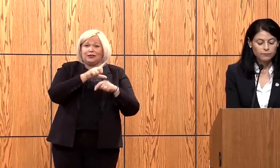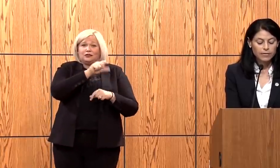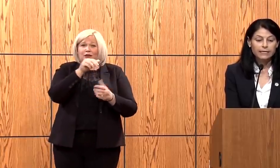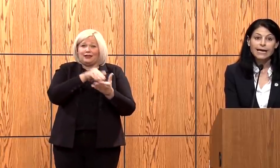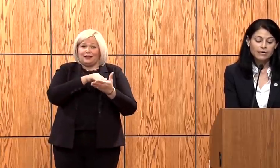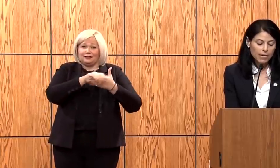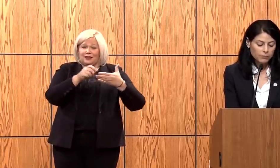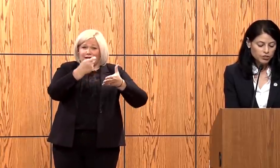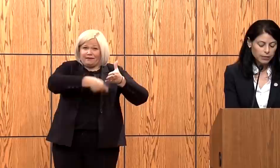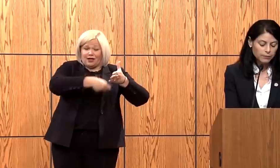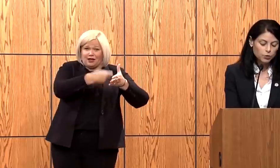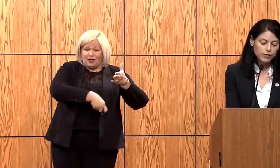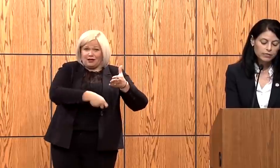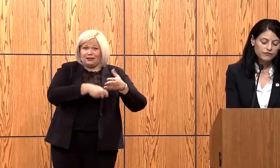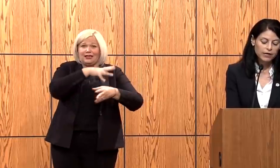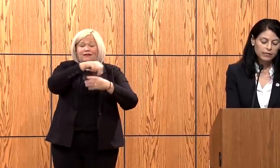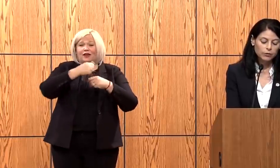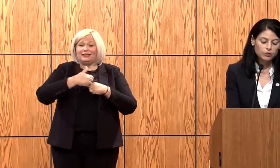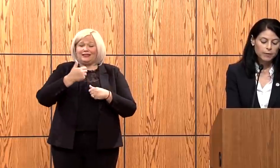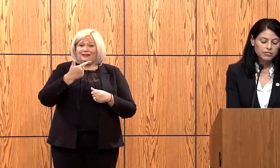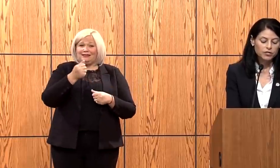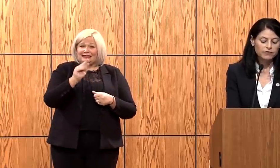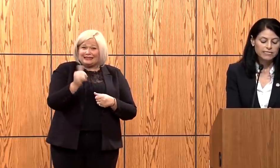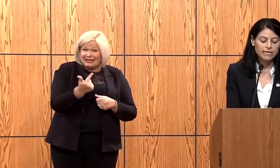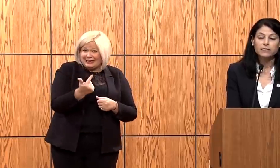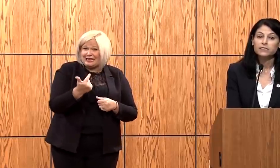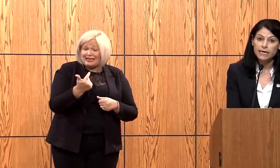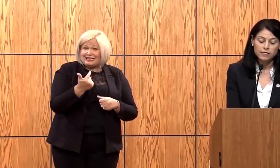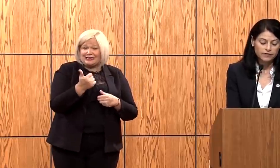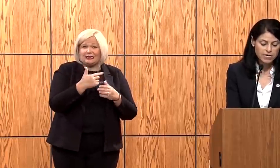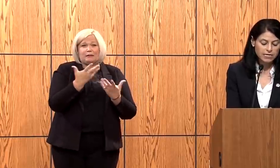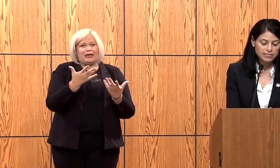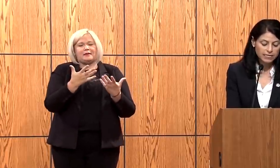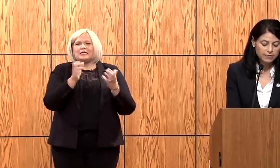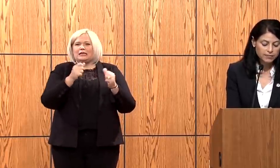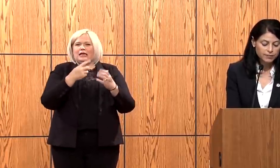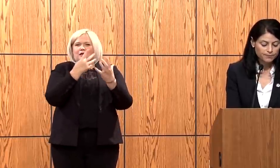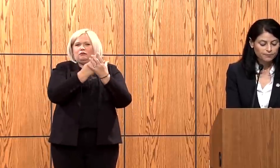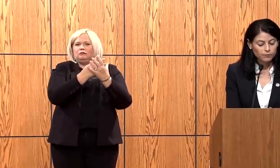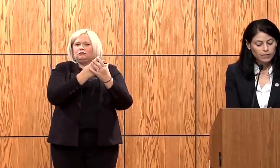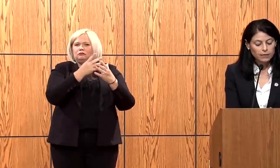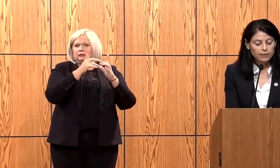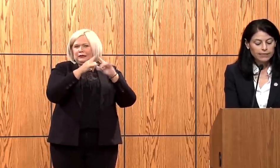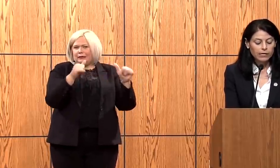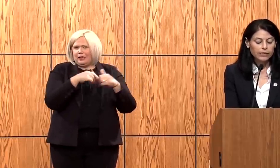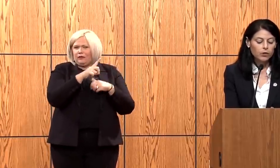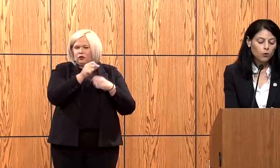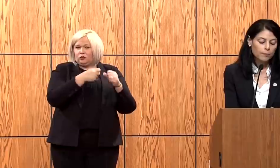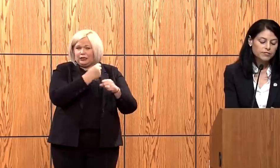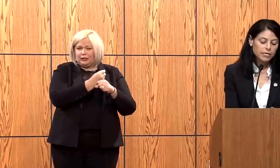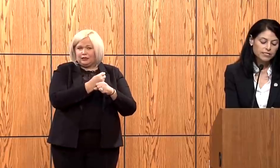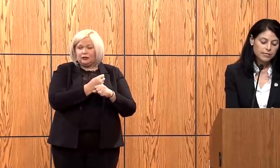SUPPORT FOR TERRORIST ACTS, A 20-YEAR FELONY AND/OR $20,000 20-YEAR FELONY AND/OR $20,000 FINE. FINE. GANG MEMBERSHIP, A 20-YEAR